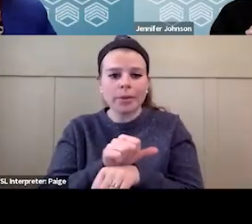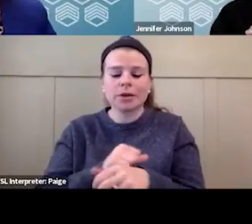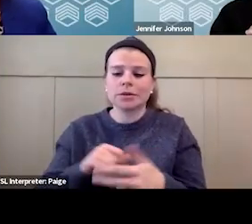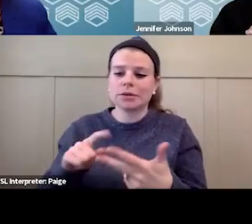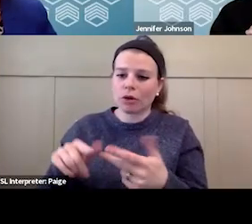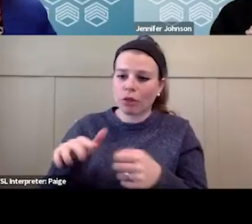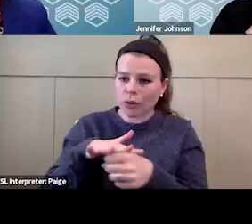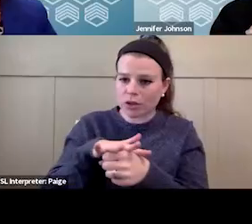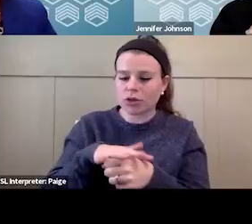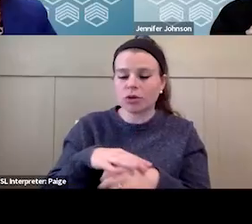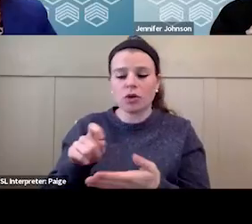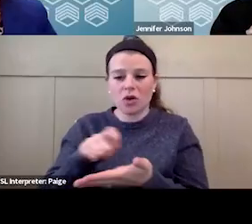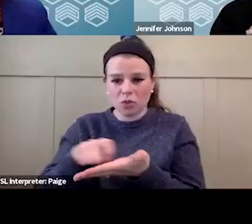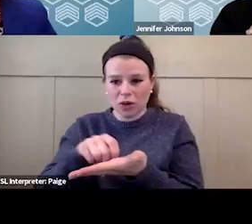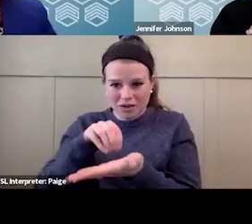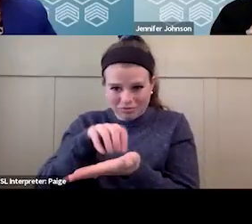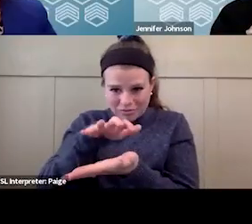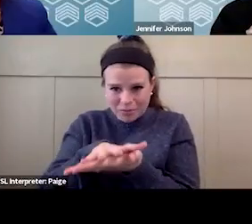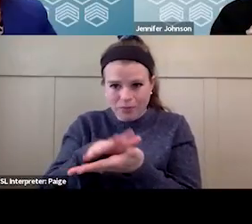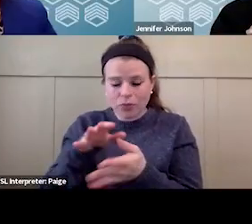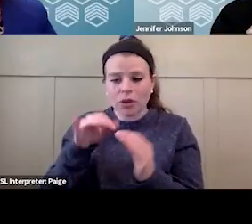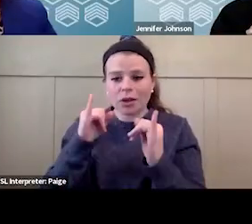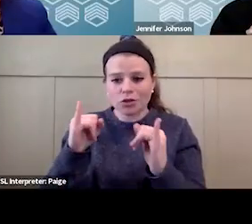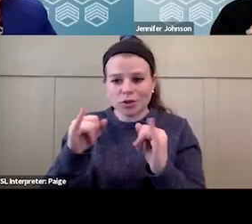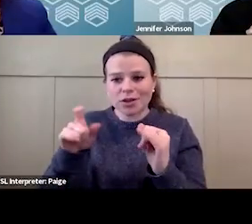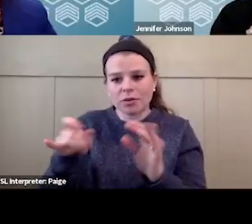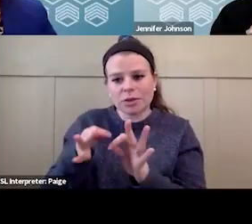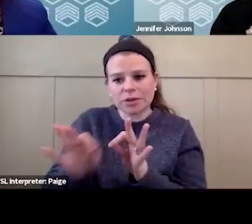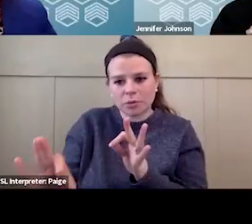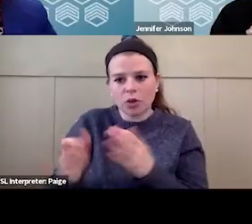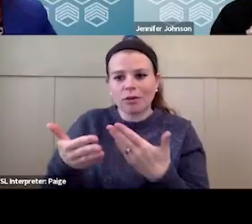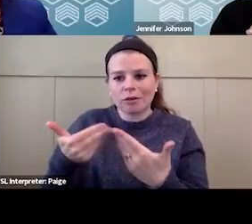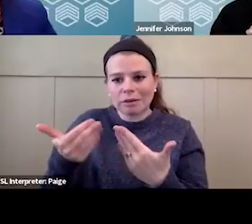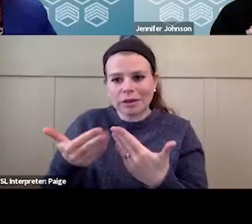Um, written instructions that have to be simple, um, easily worded, step by